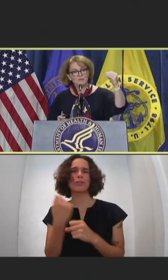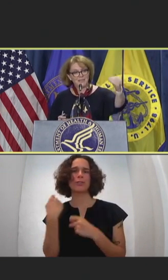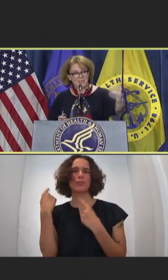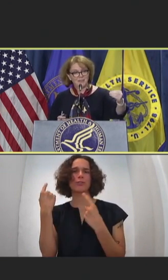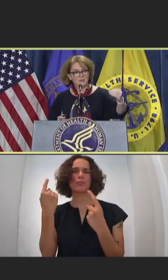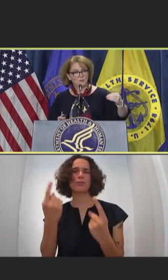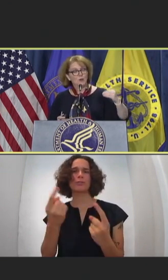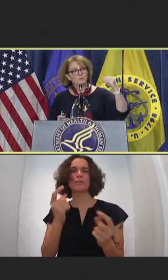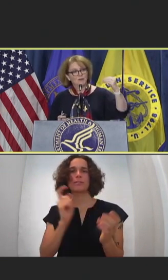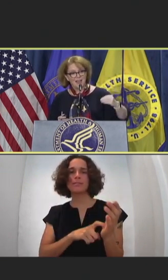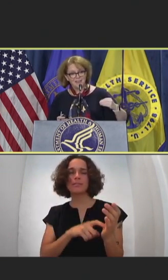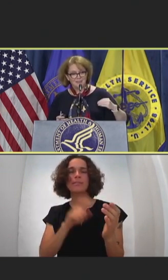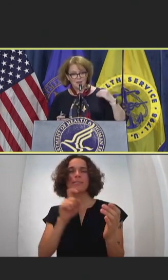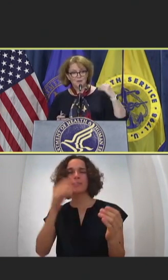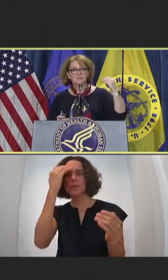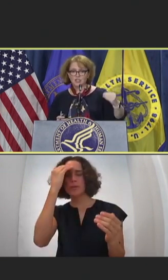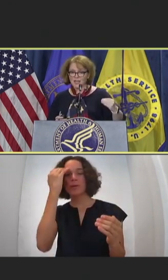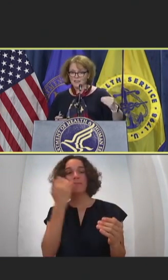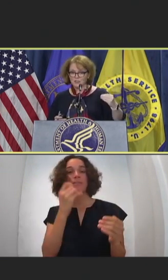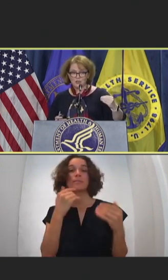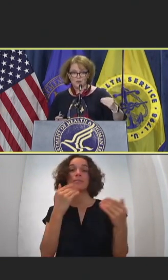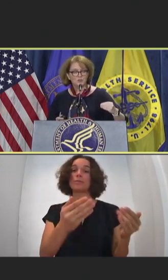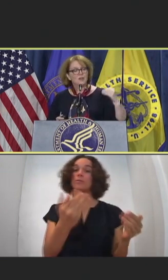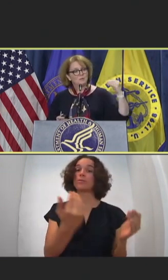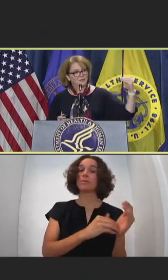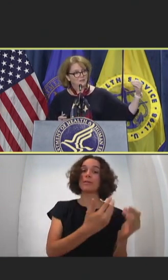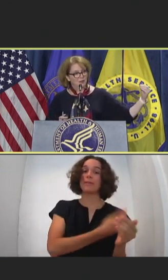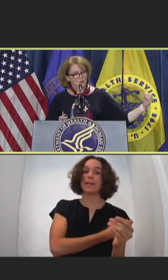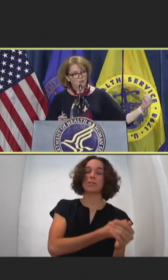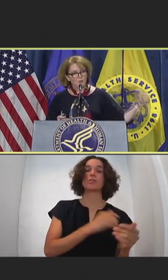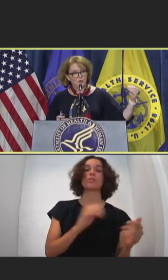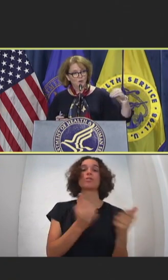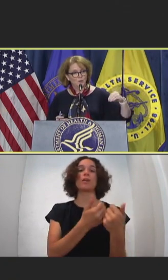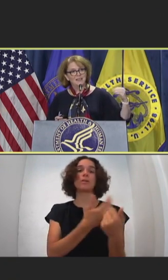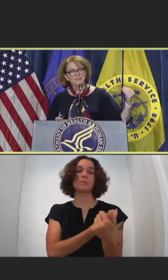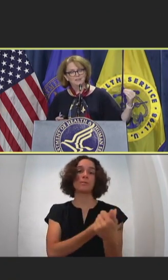needed to revaccinate or give a challenge dose, because they were someone who, by definition,